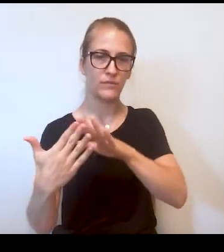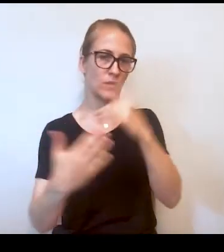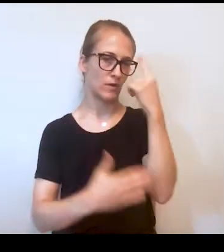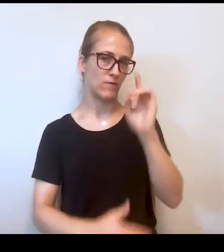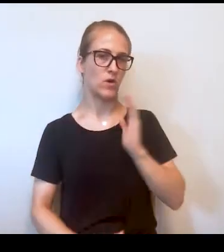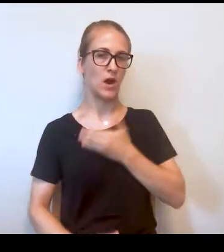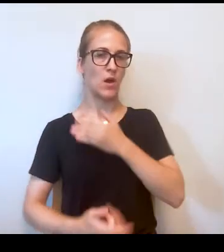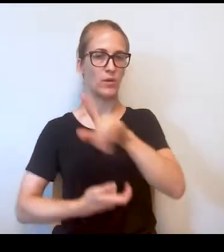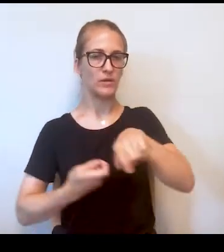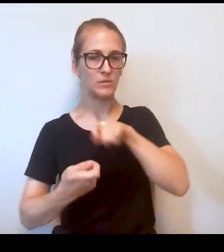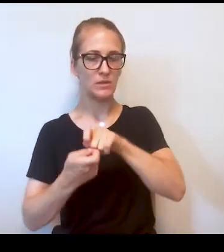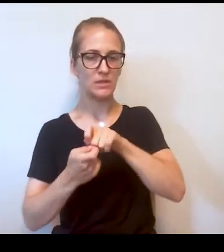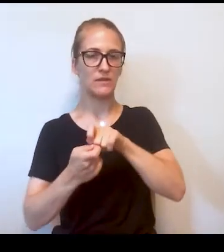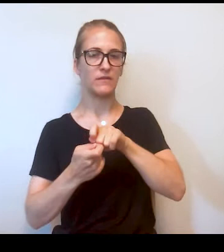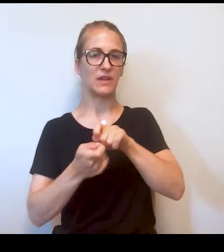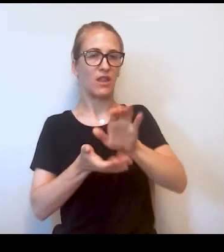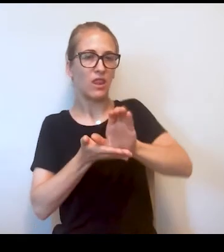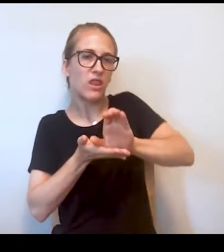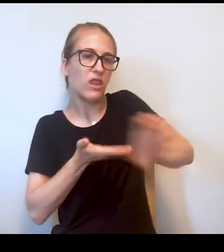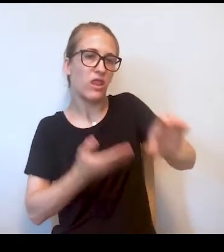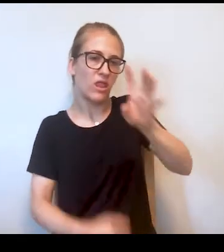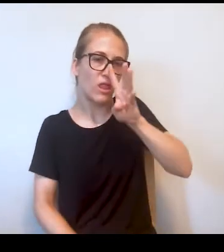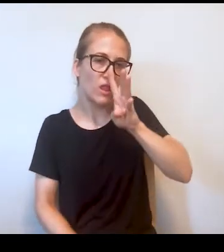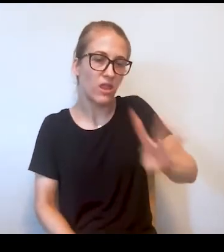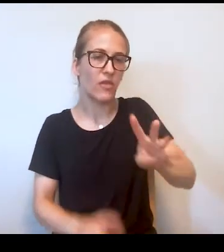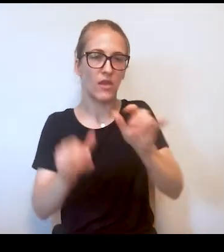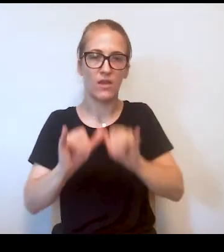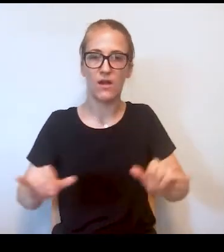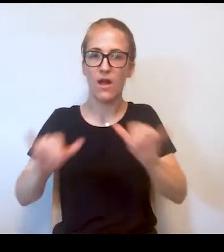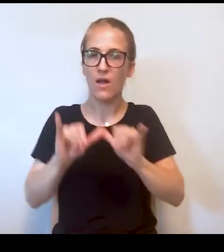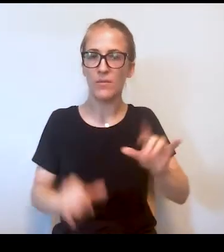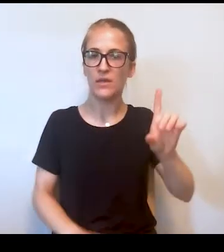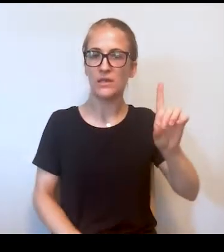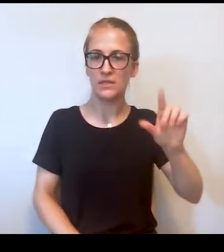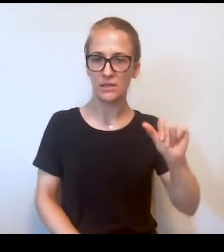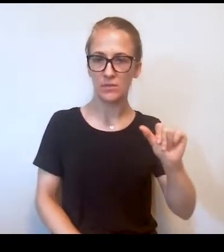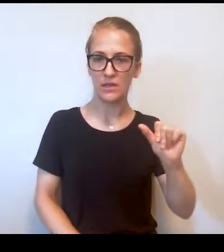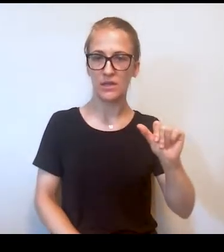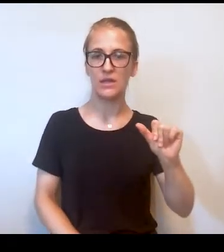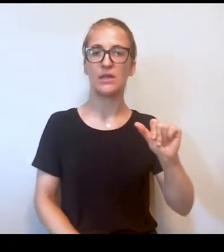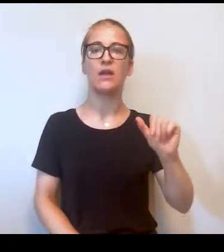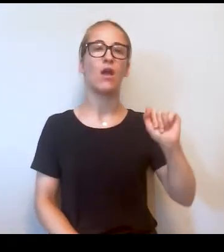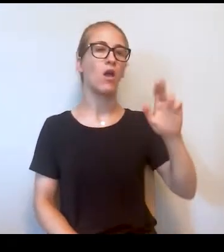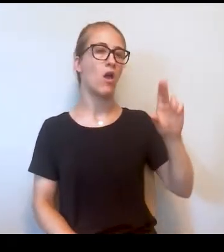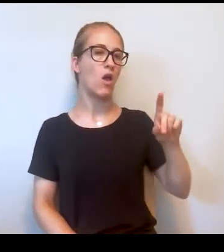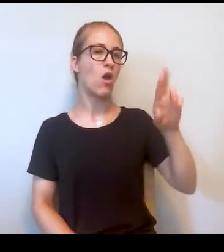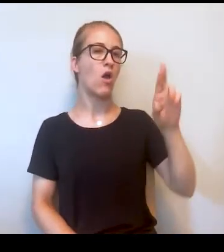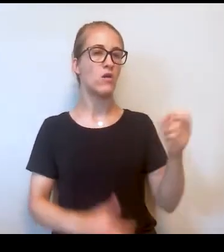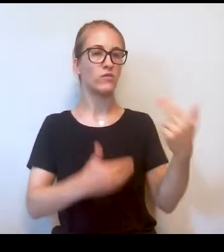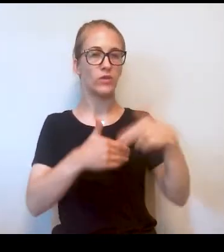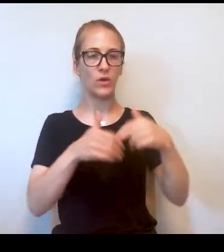for our specific very neglected, very common disability. And then Audre came in with the science,